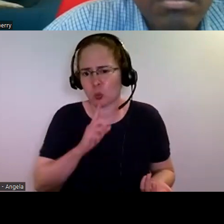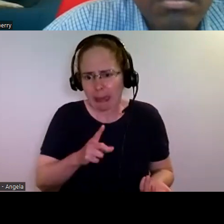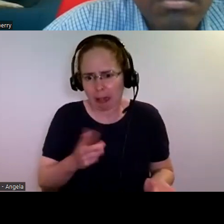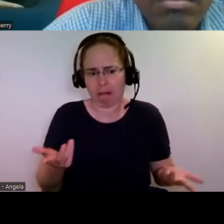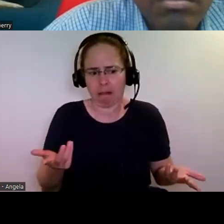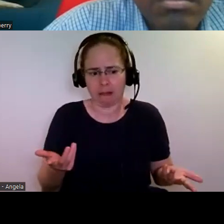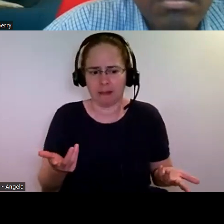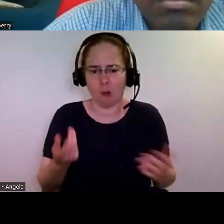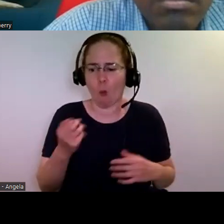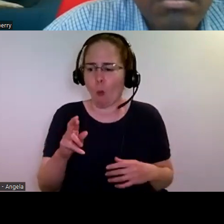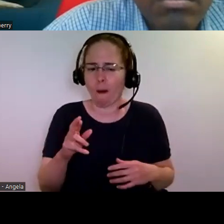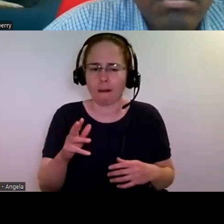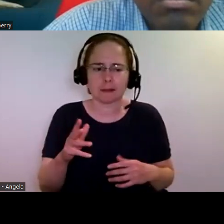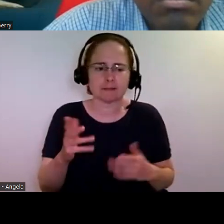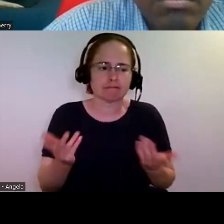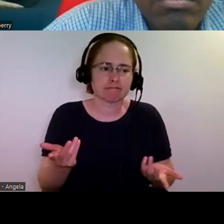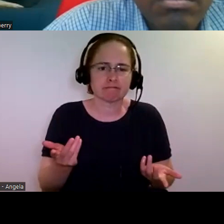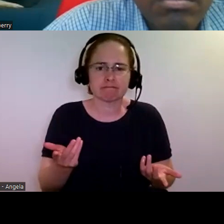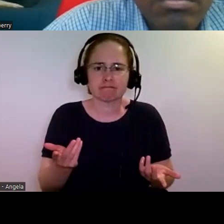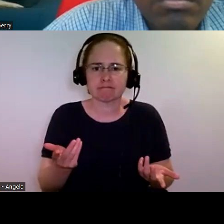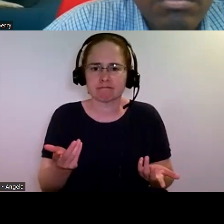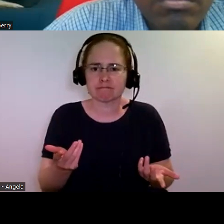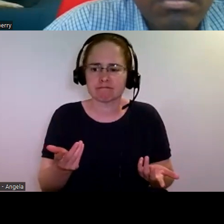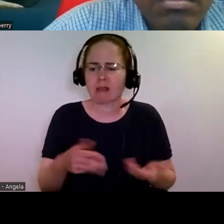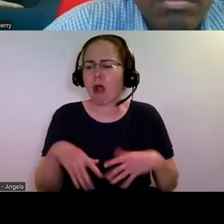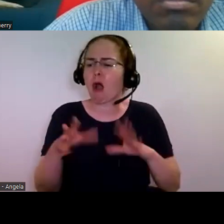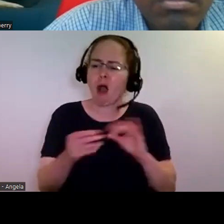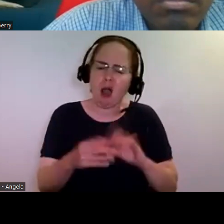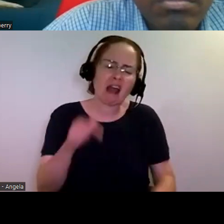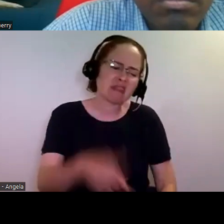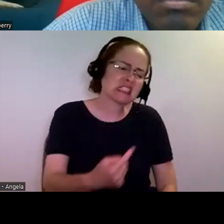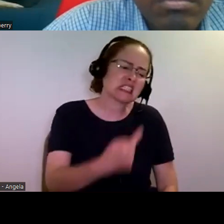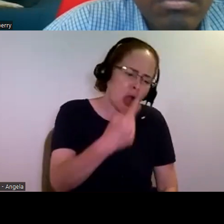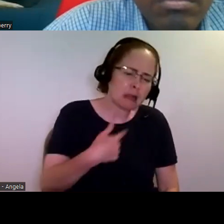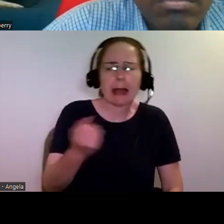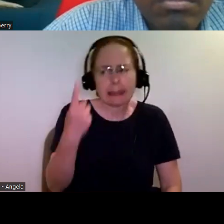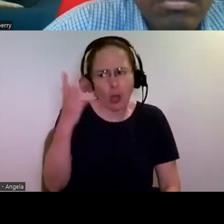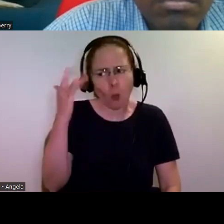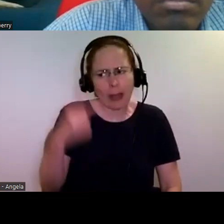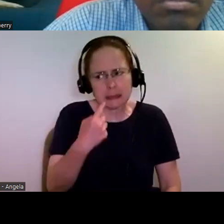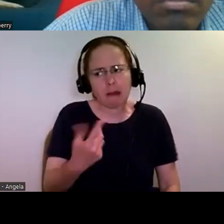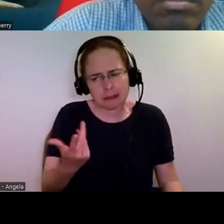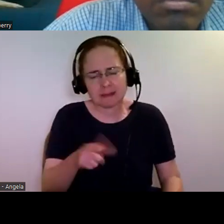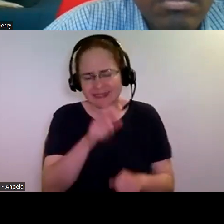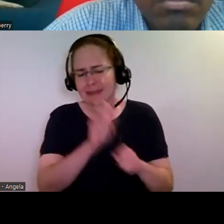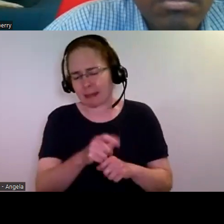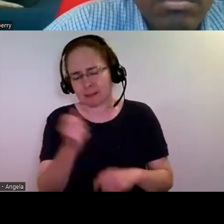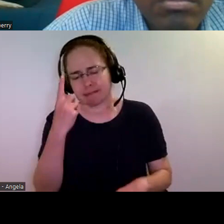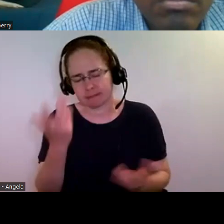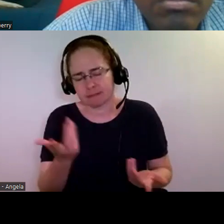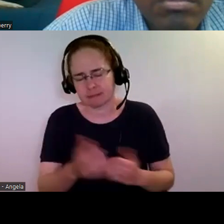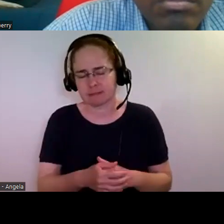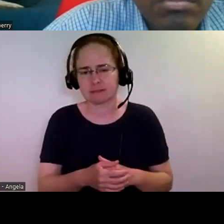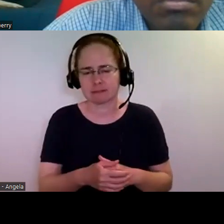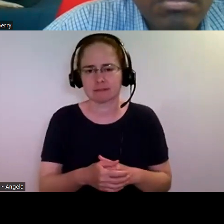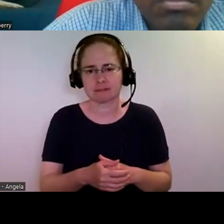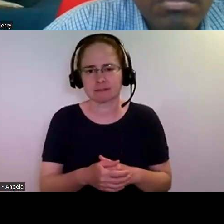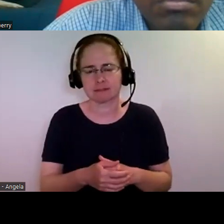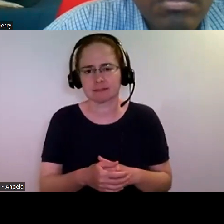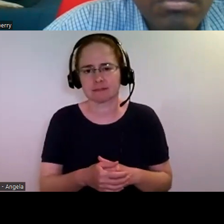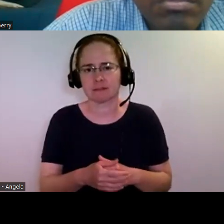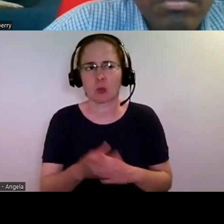or having someone to be like, this sucks and I get why this sucks exactly. Or like this thing